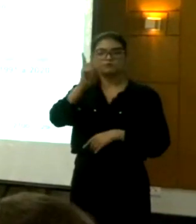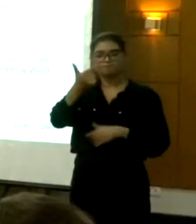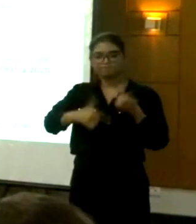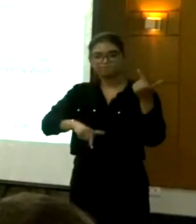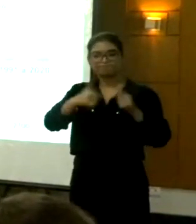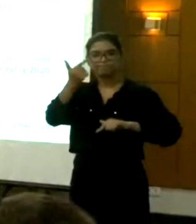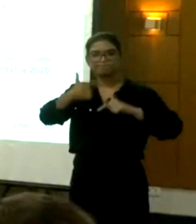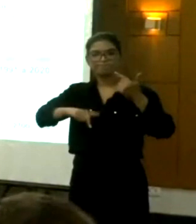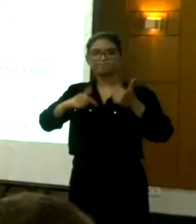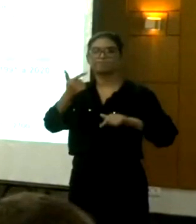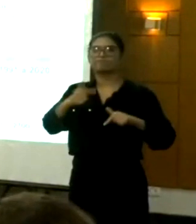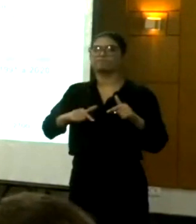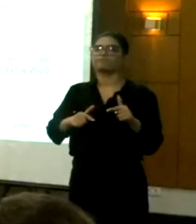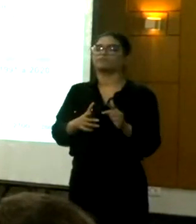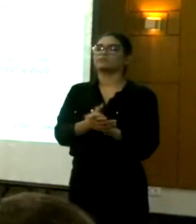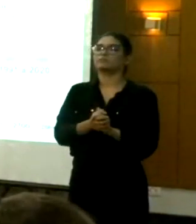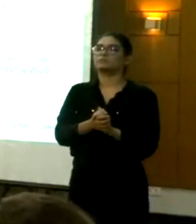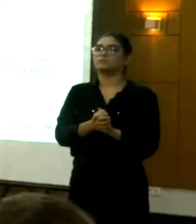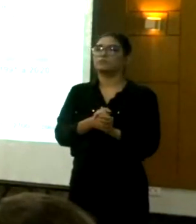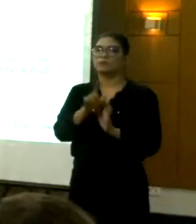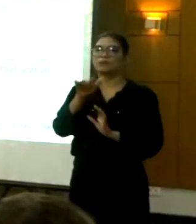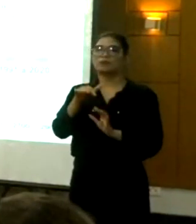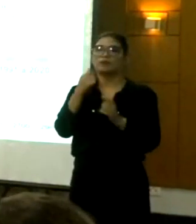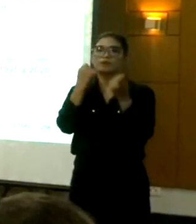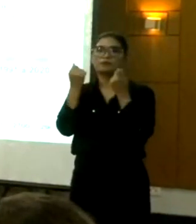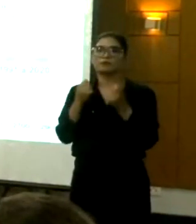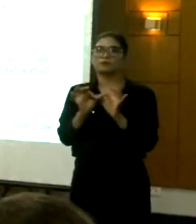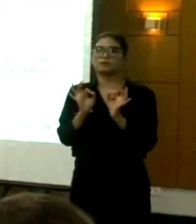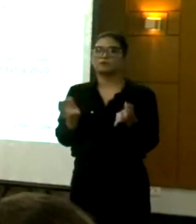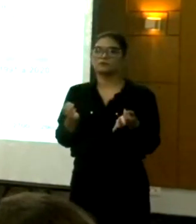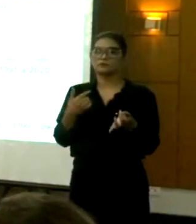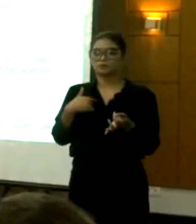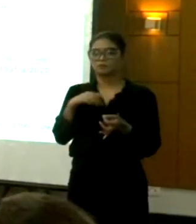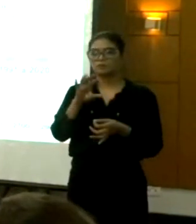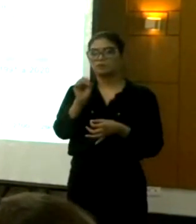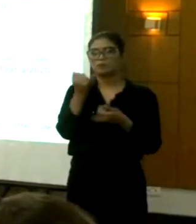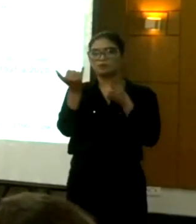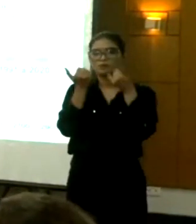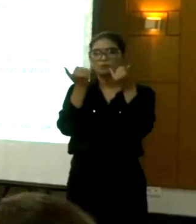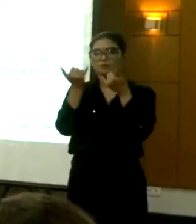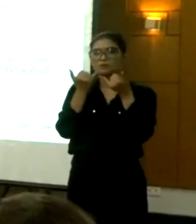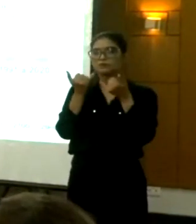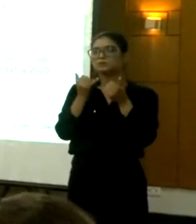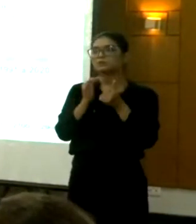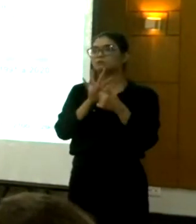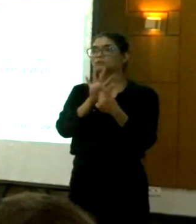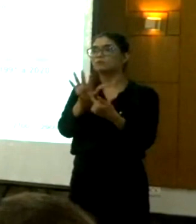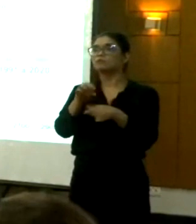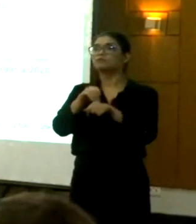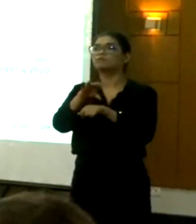is by searching for data and carrying out statistical analysis , so this is the message, these events